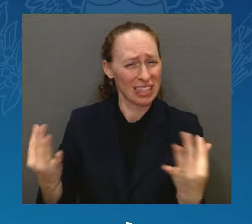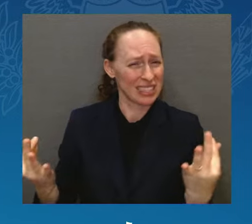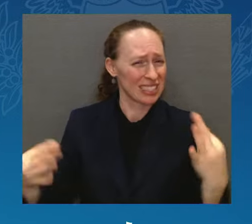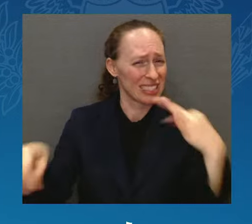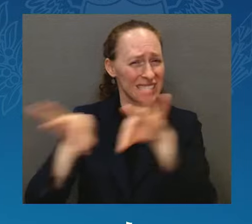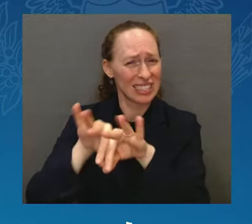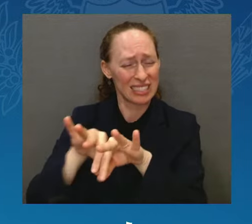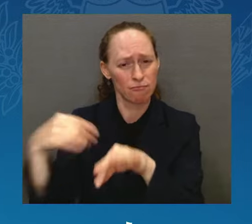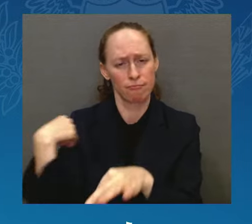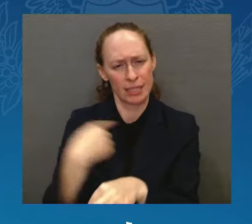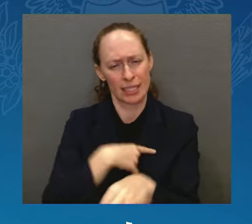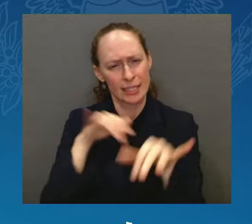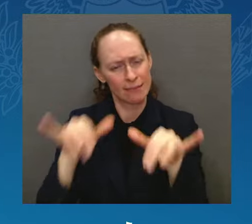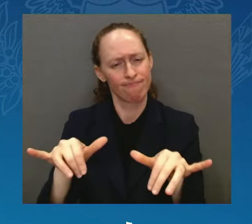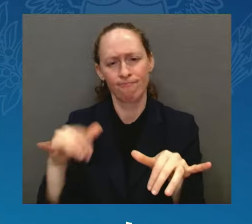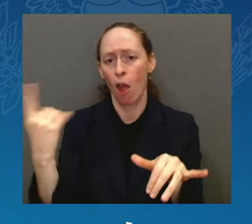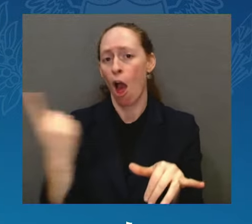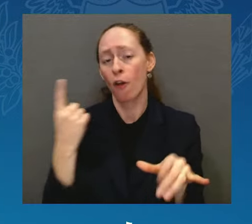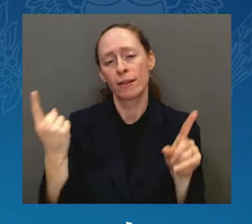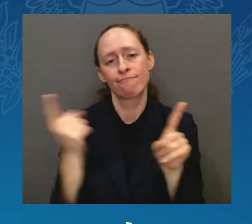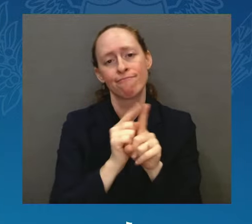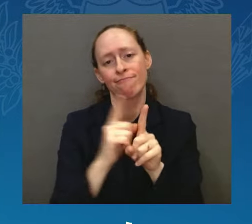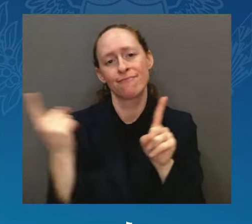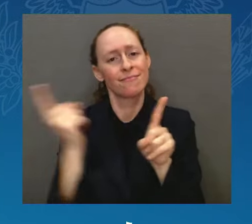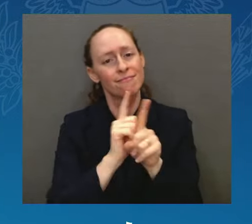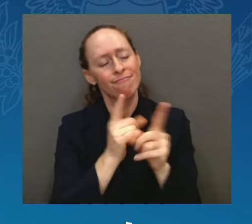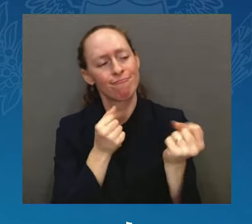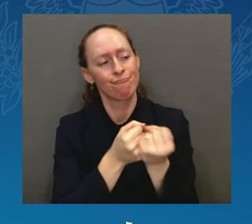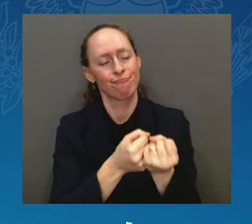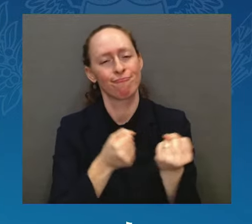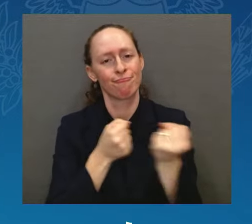and fighting for unity and dignity for all people.